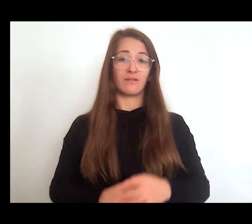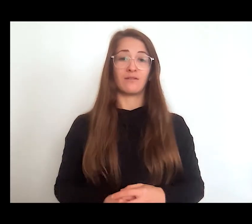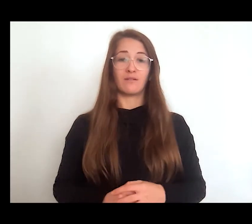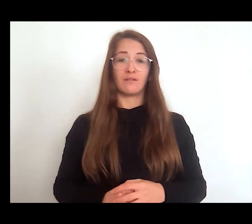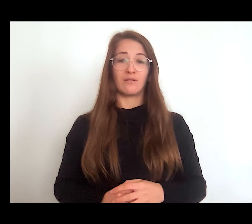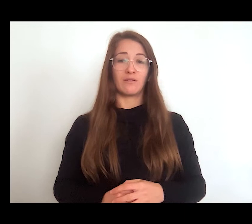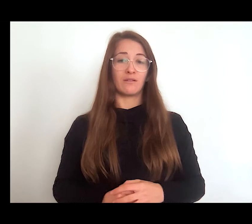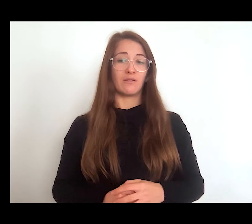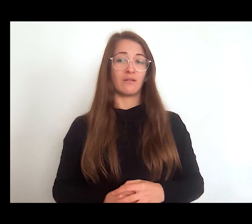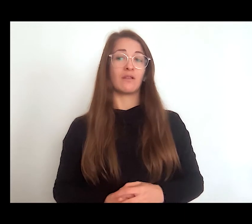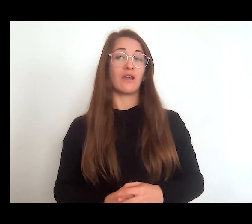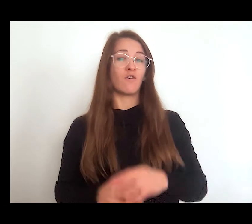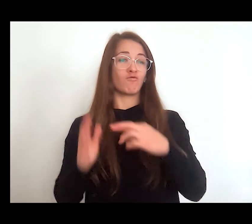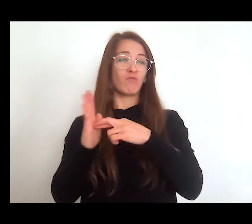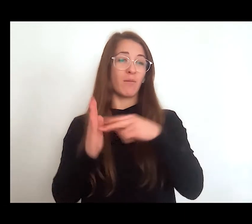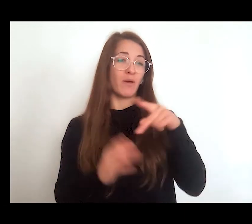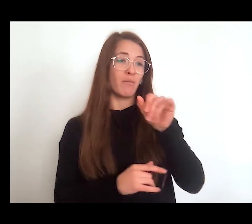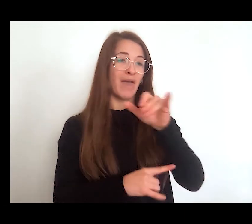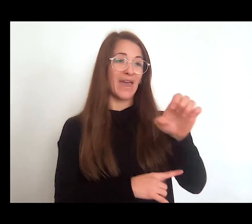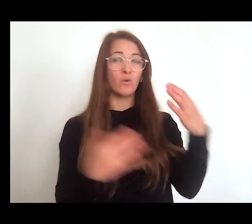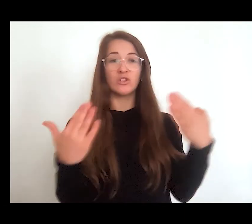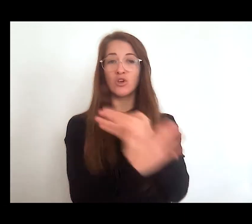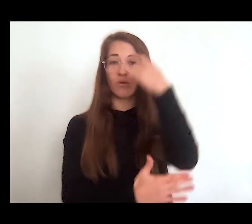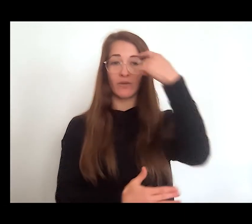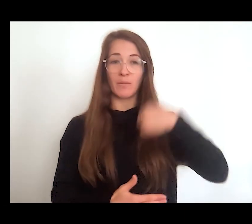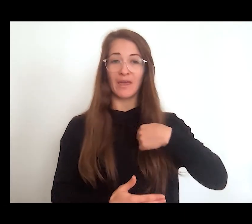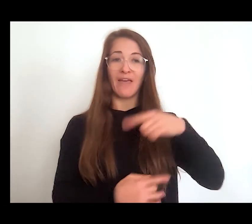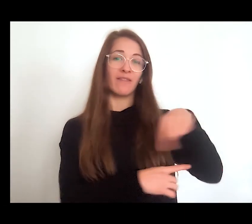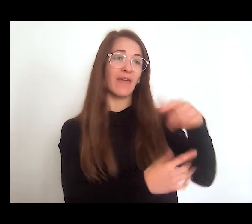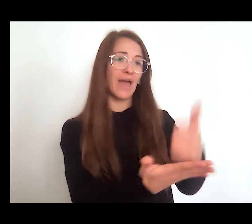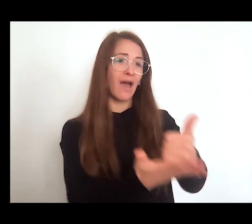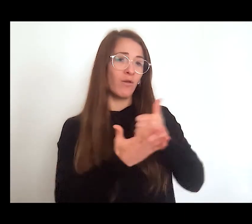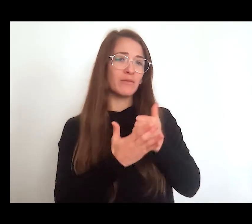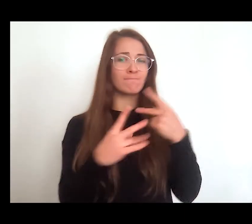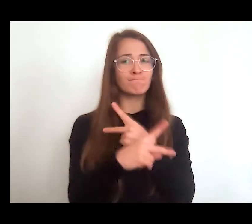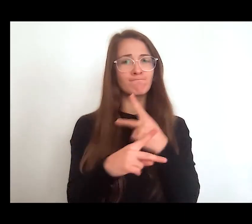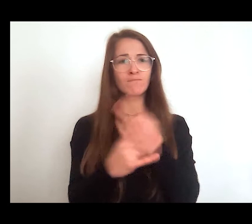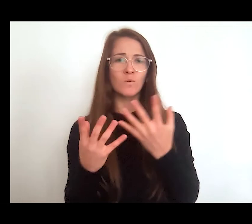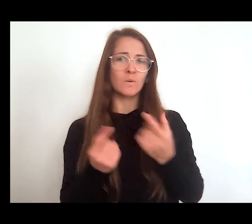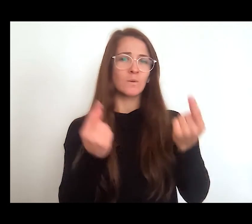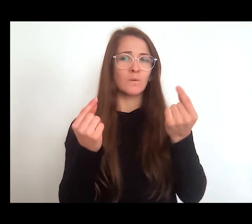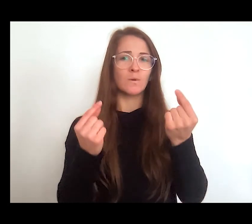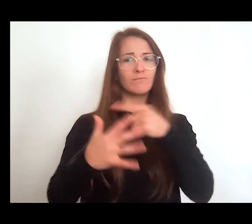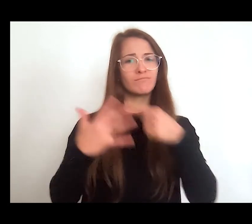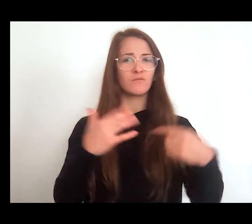I WOULDN'T BE ANY WHERE WITHOUT MY COLLEAGUES. THEY HELPED ME SEE WHAT TO DO